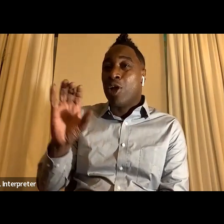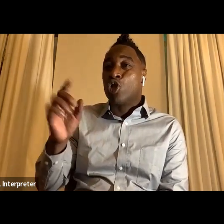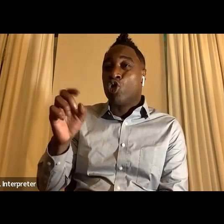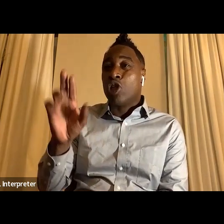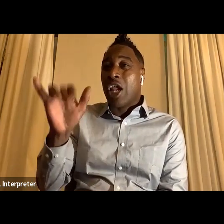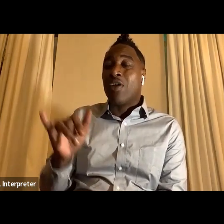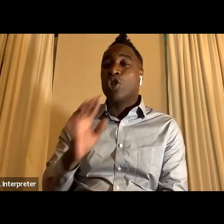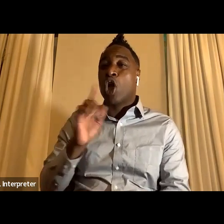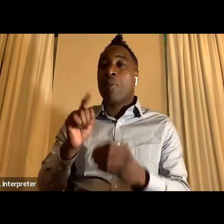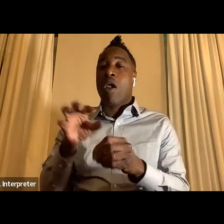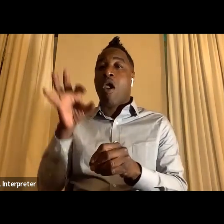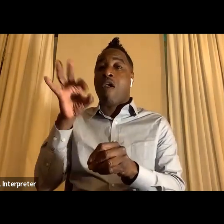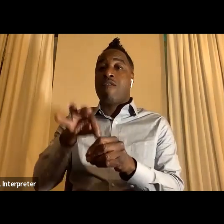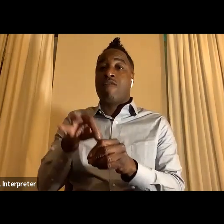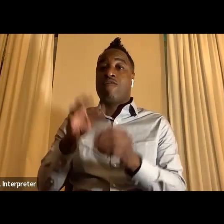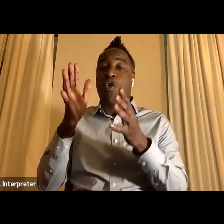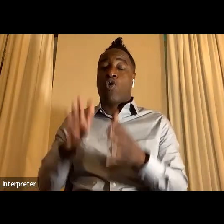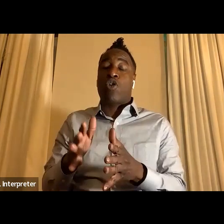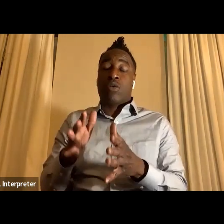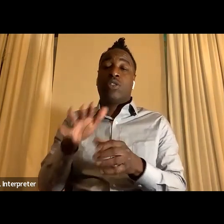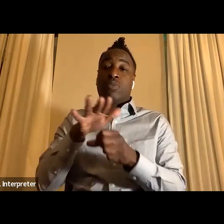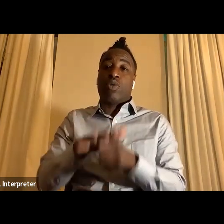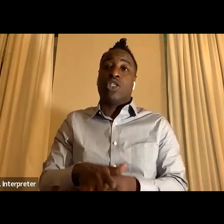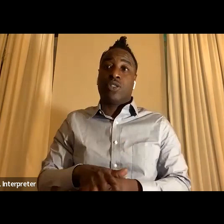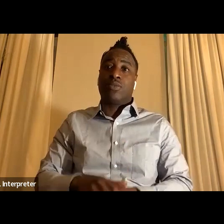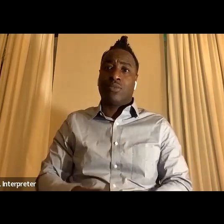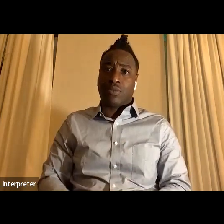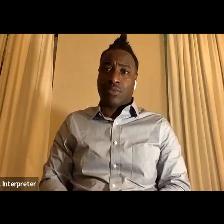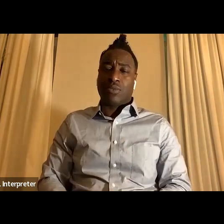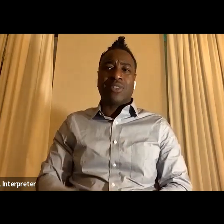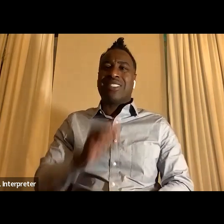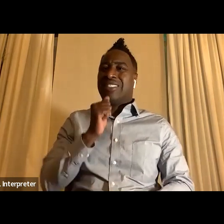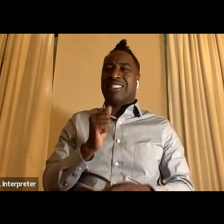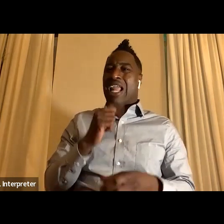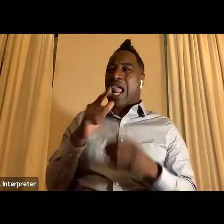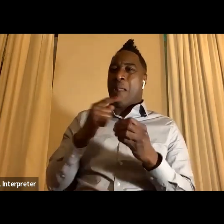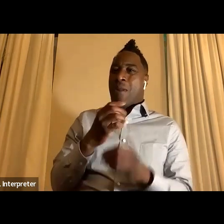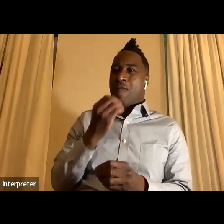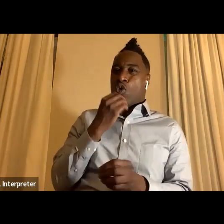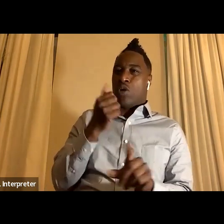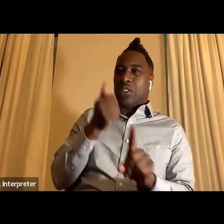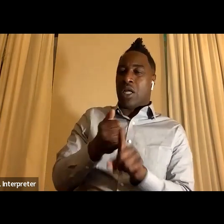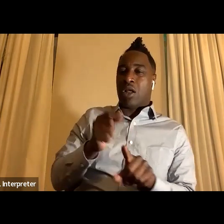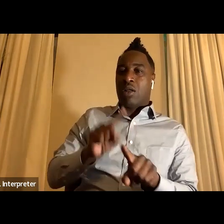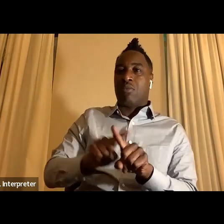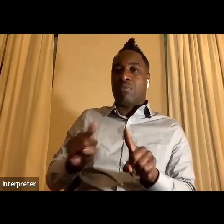So the series isn't directly about food itself, but the works that shelter has on display here